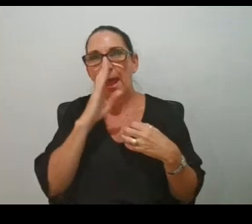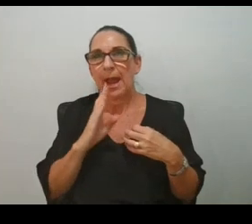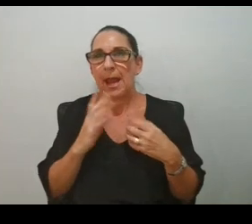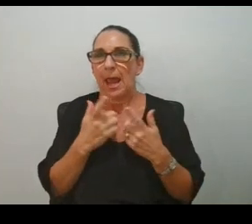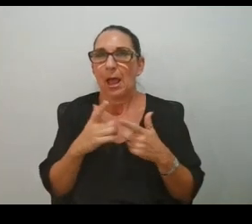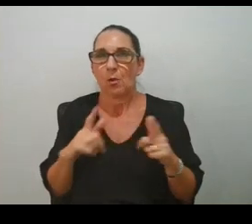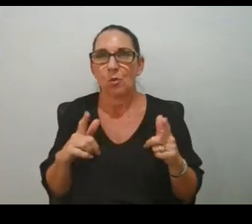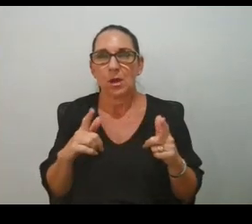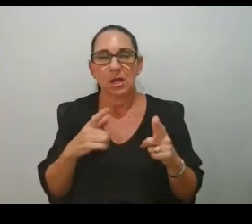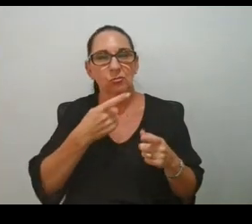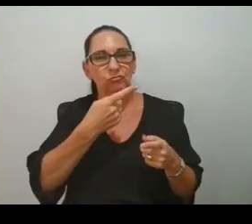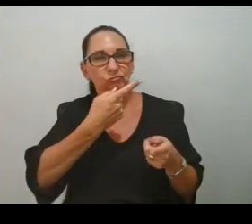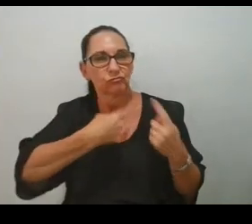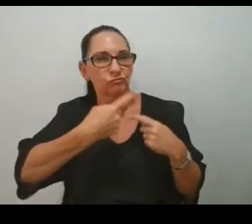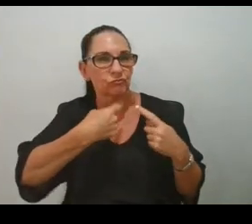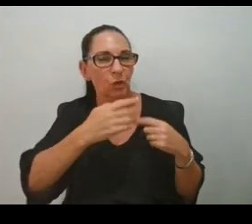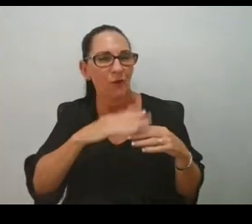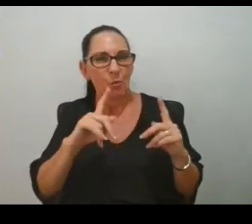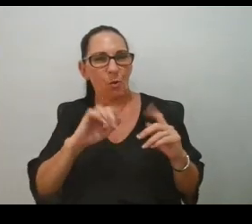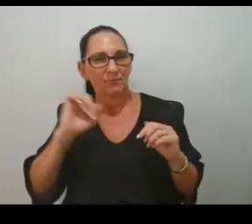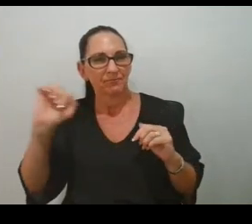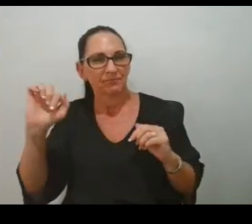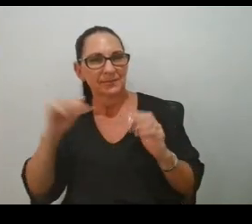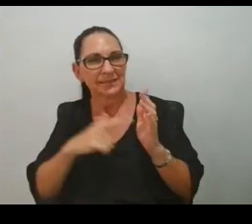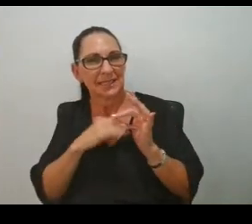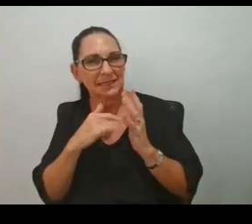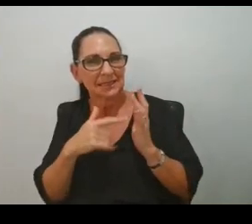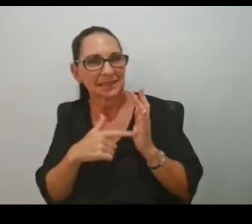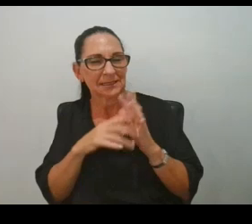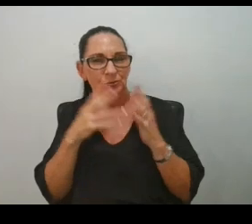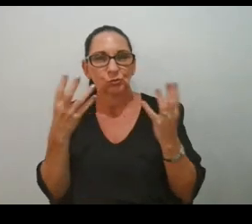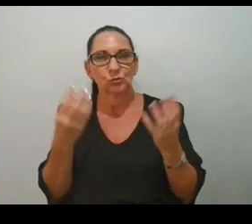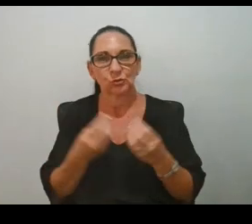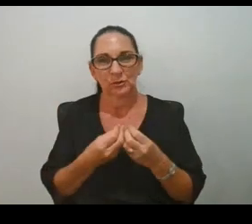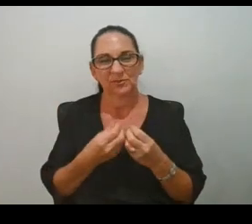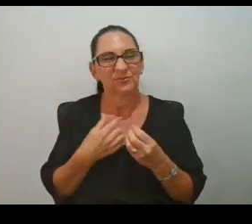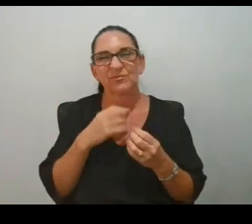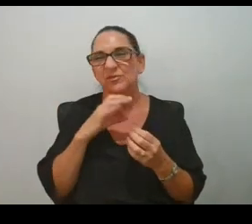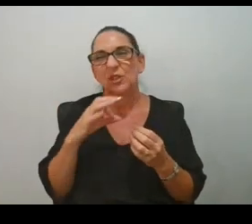what we look at um so I won't go into all of those exemptions today yes because there is